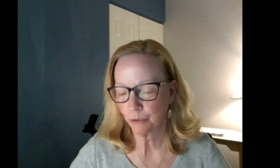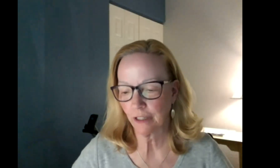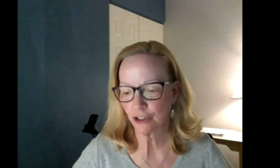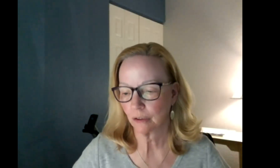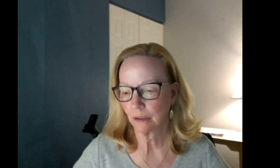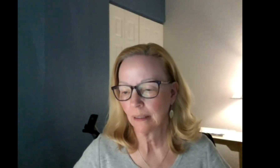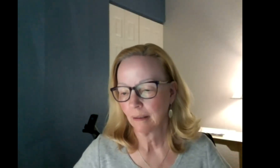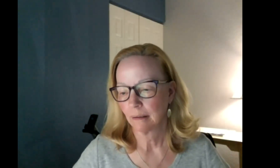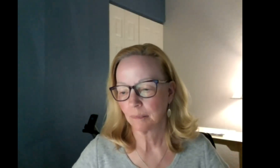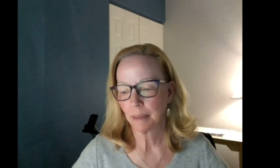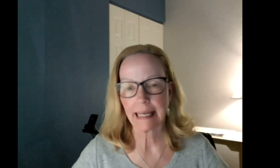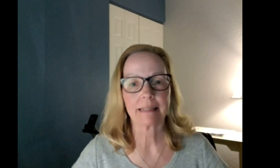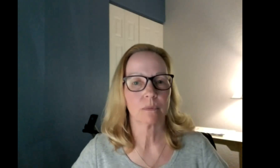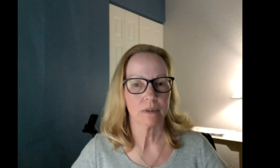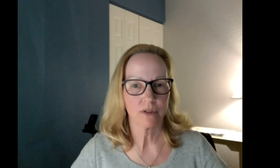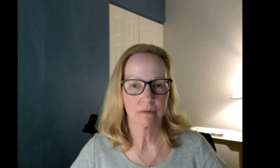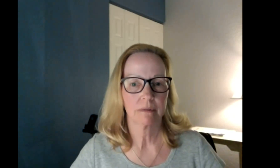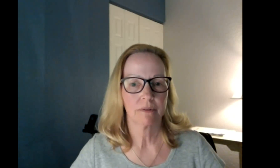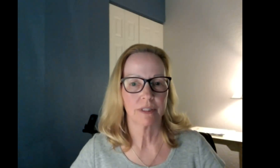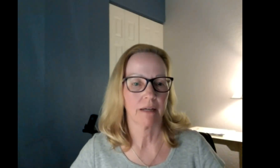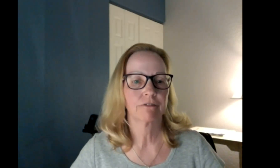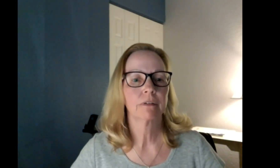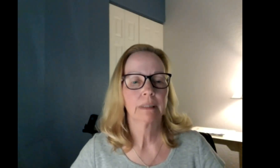My aunt was deaf,